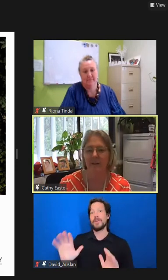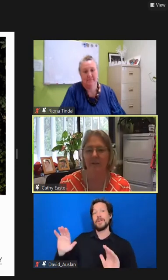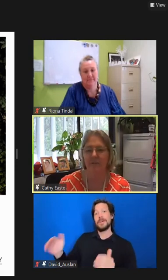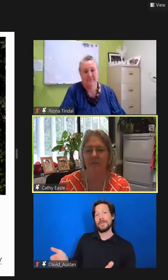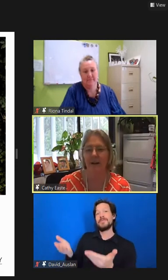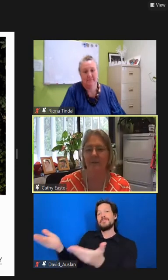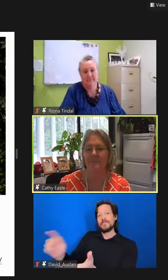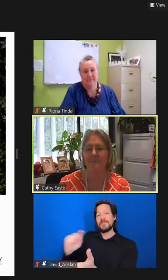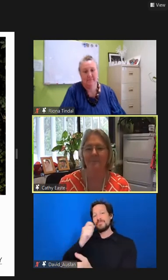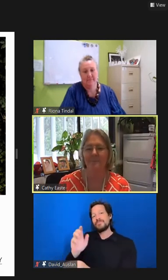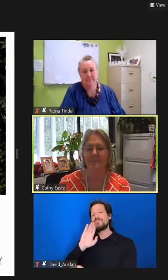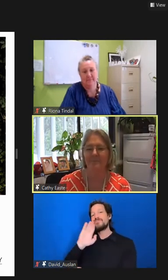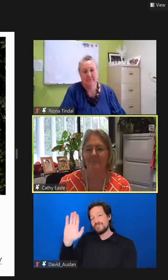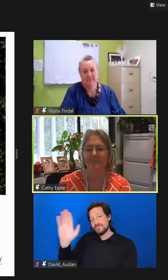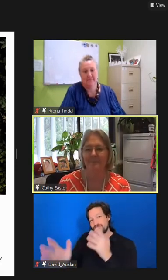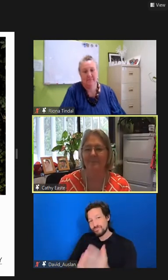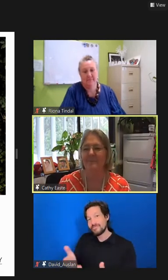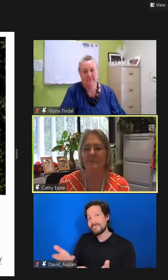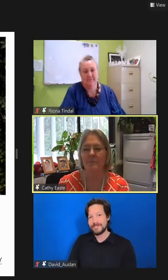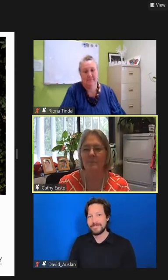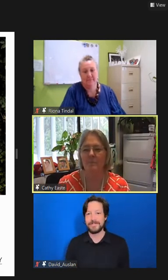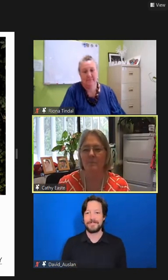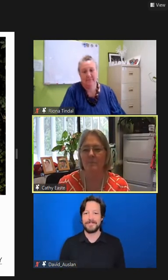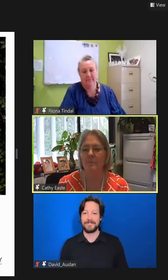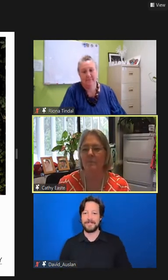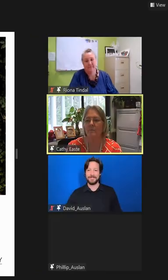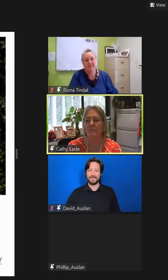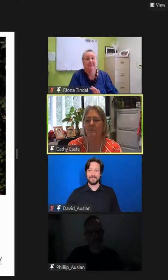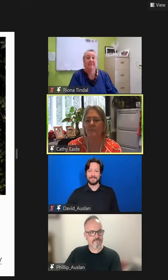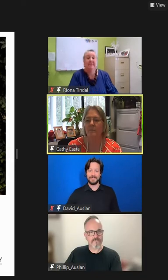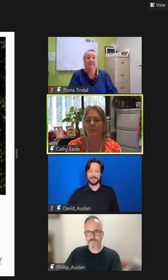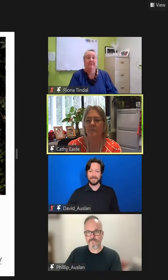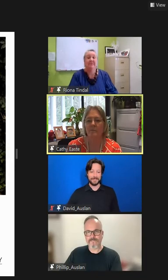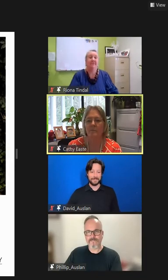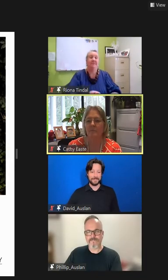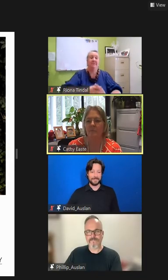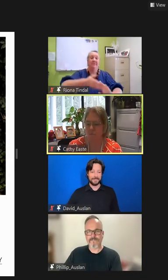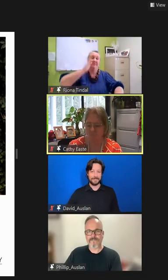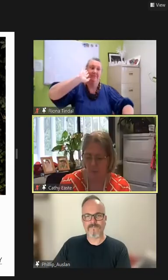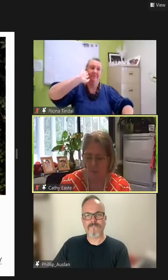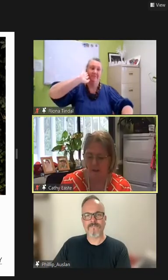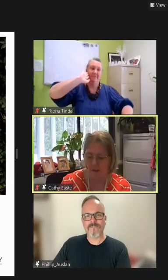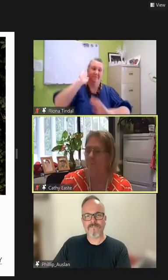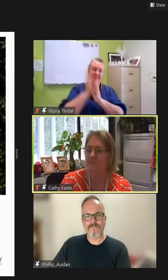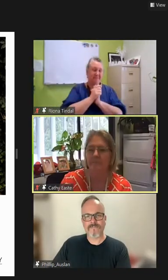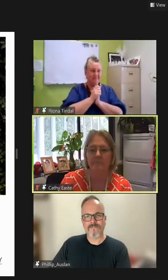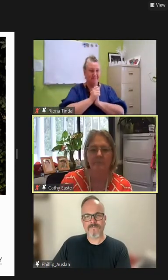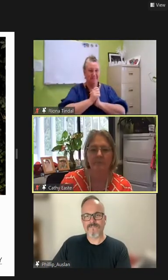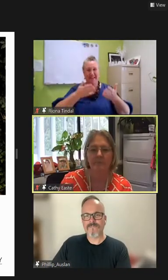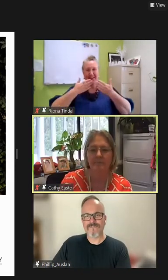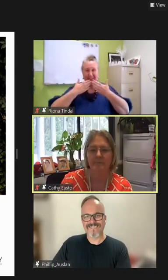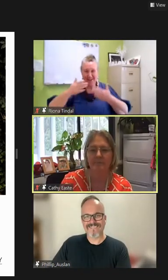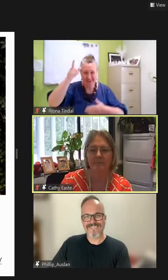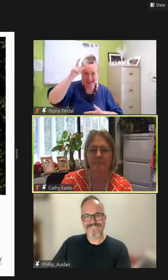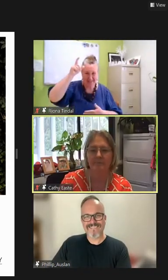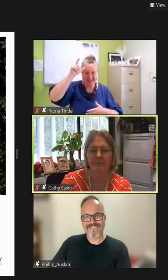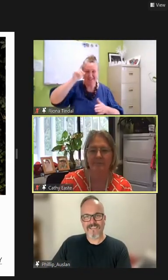take over from now. RIONA TINDAL: